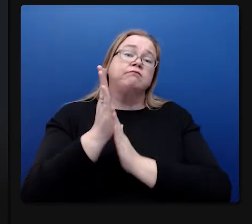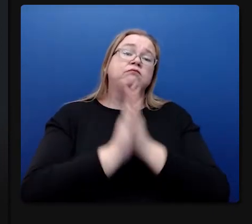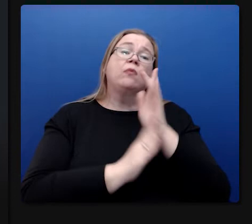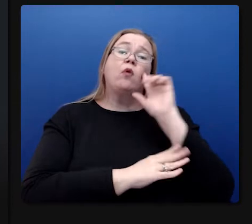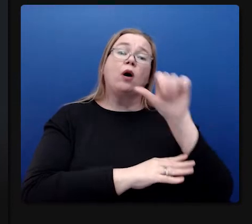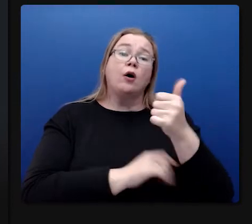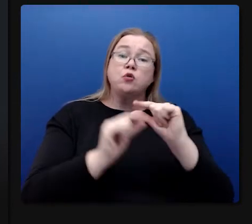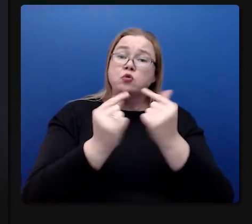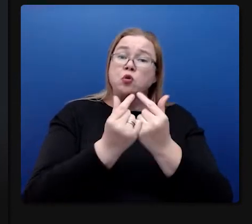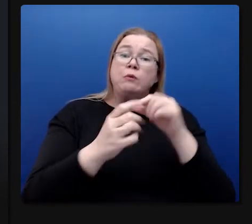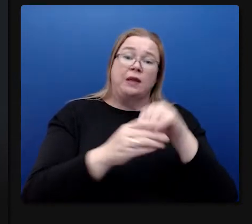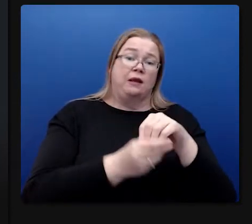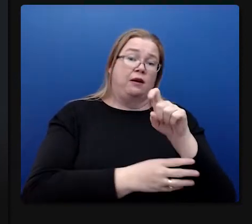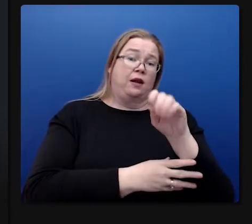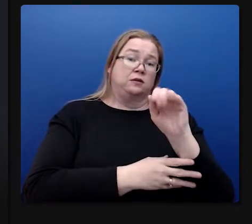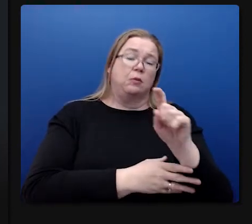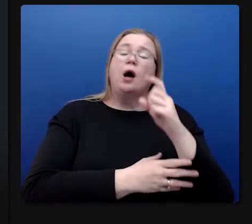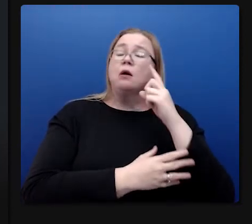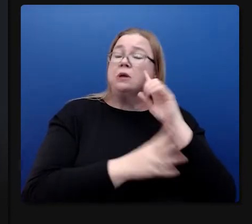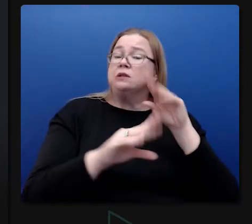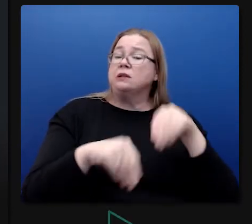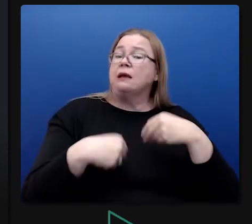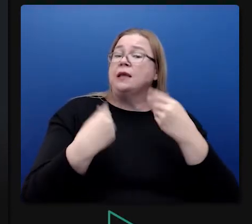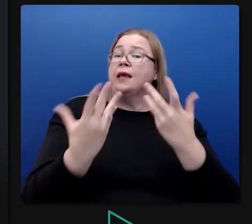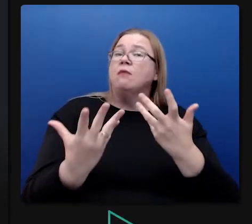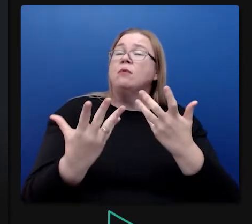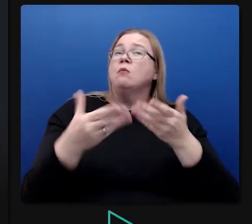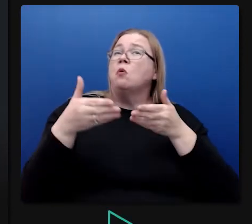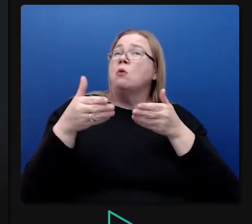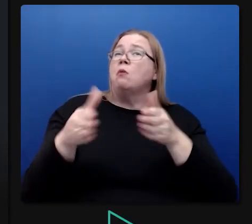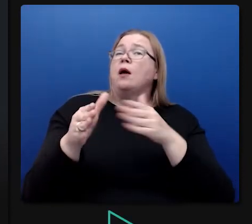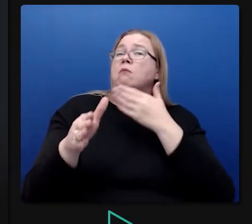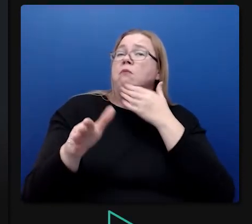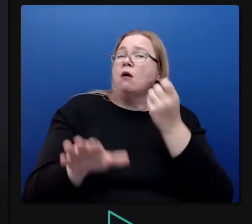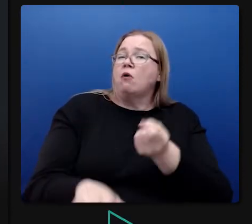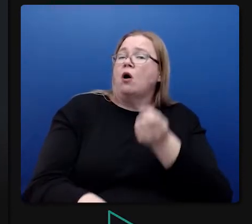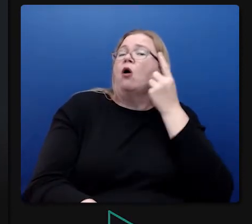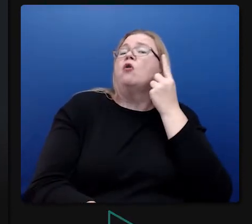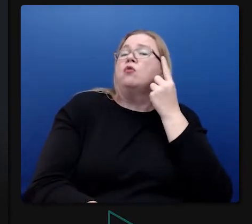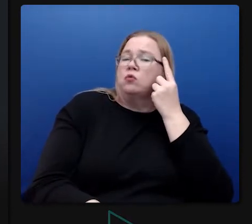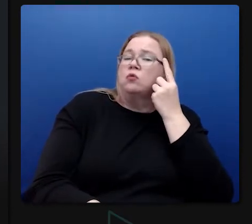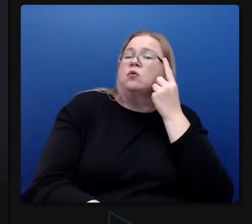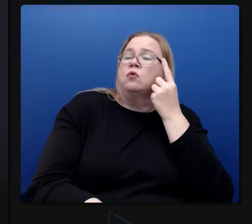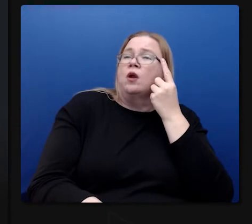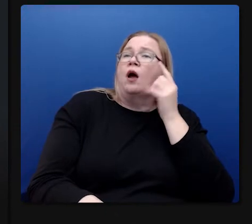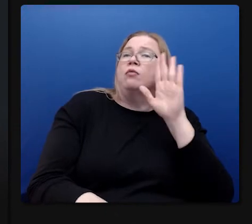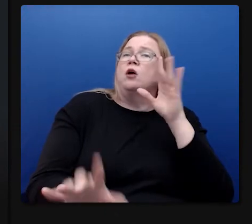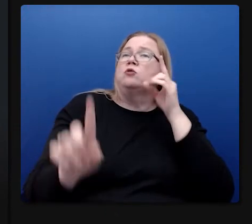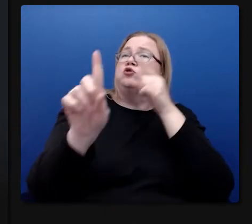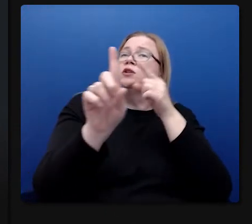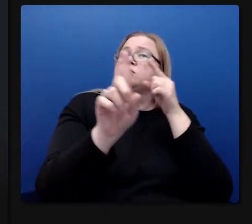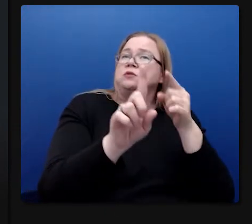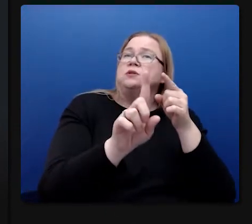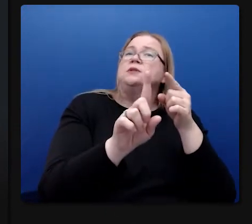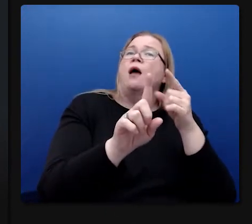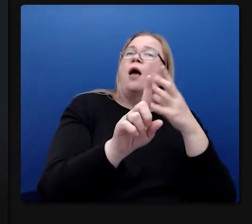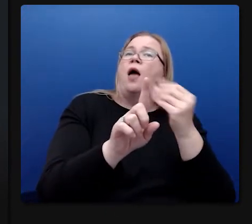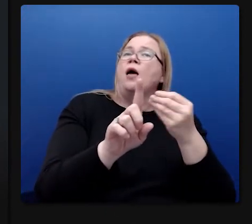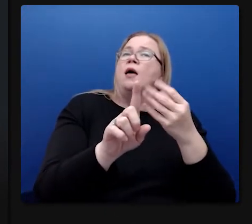for other groups inside Xbox because it gives them a way to better understand their trajectory and return on investments